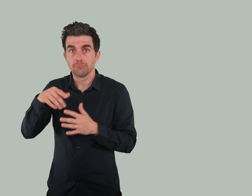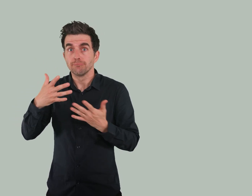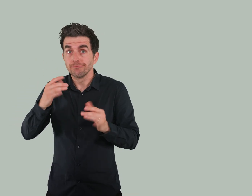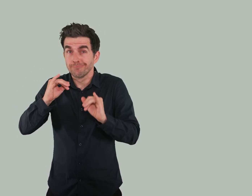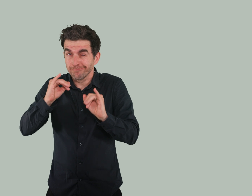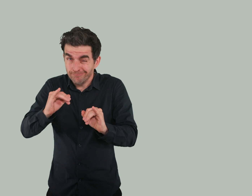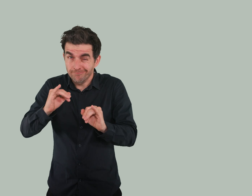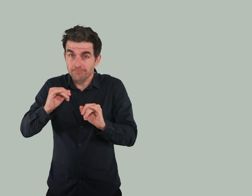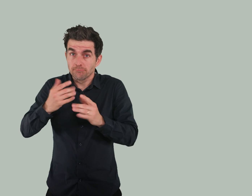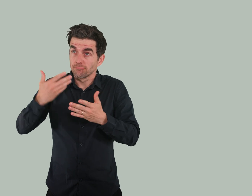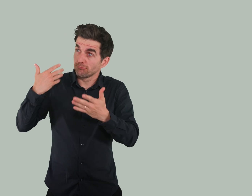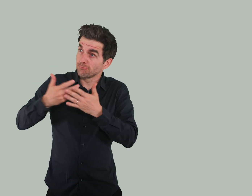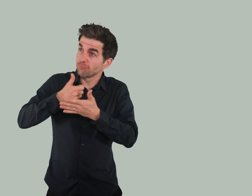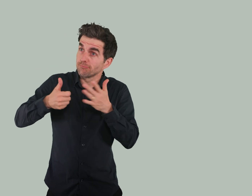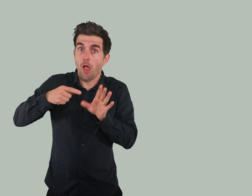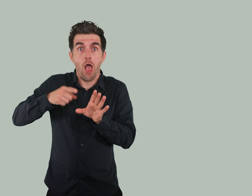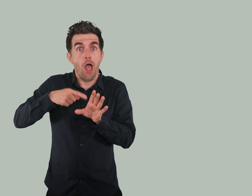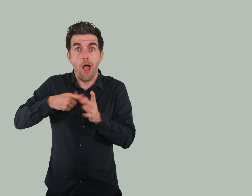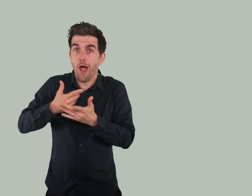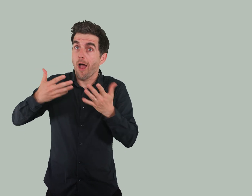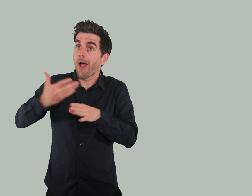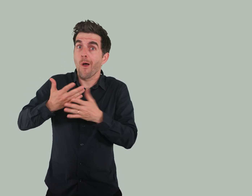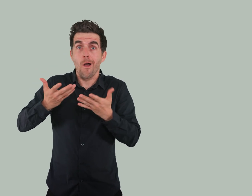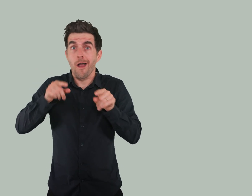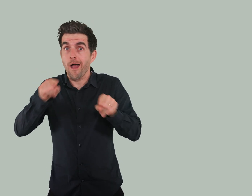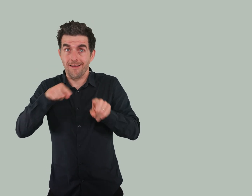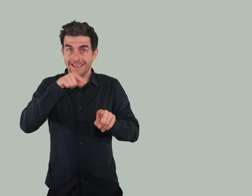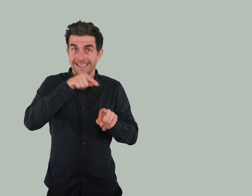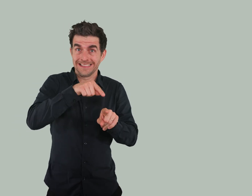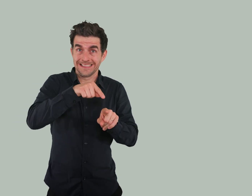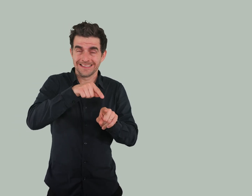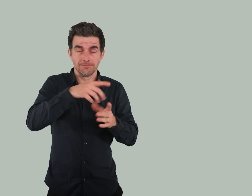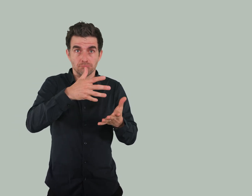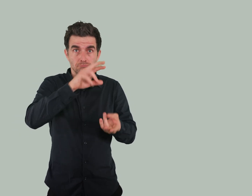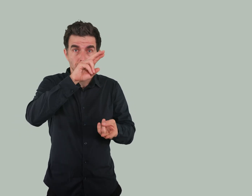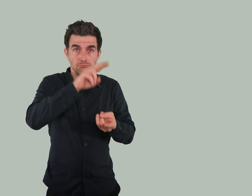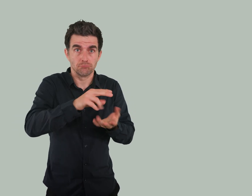Young people are overrepresented in the jobs that have declined